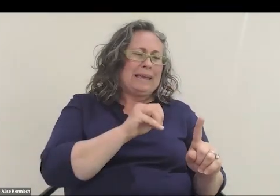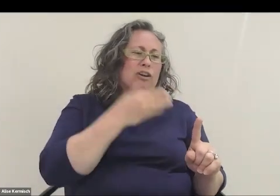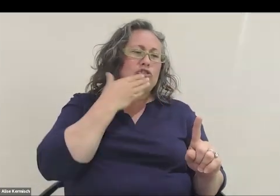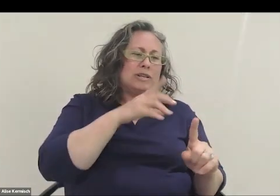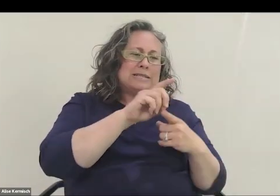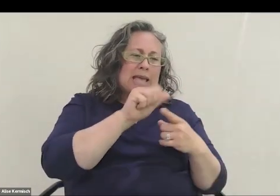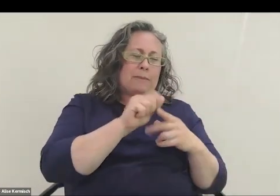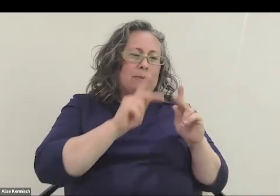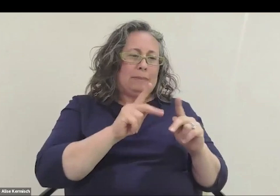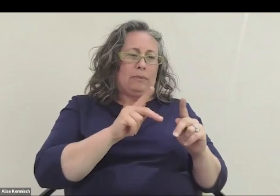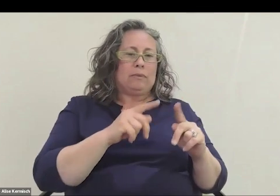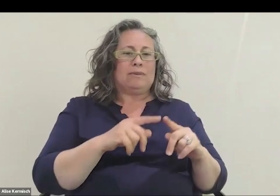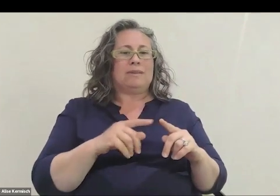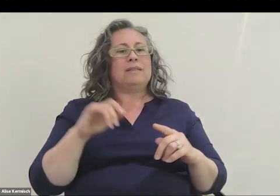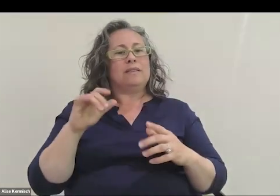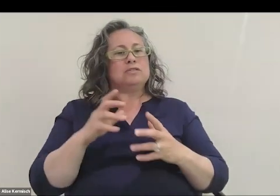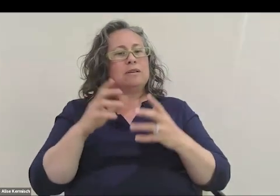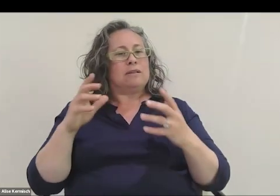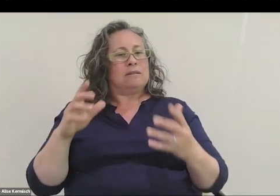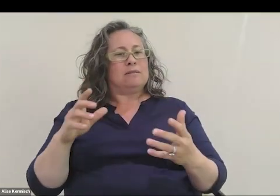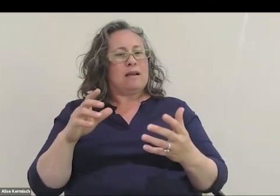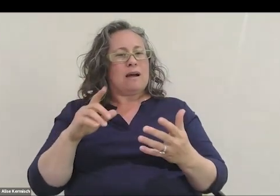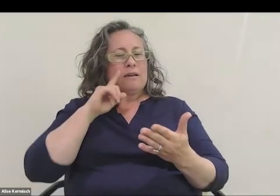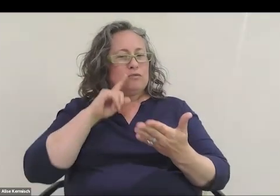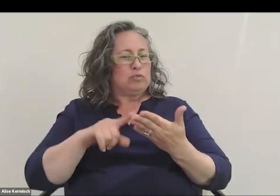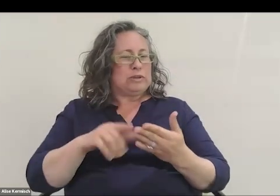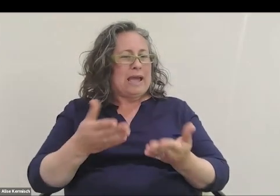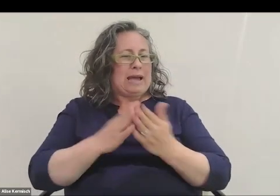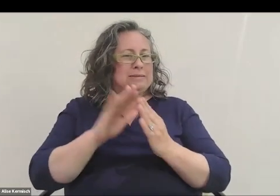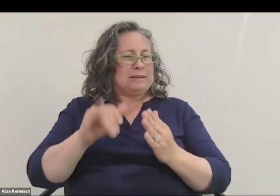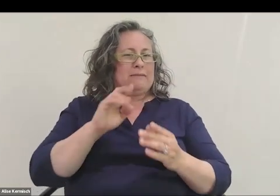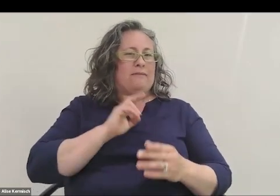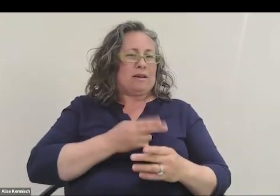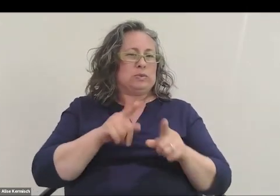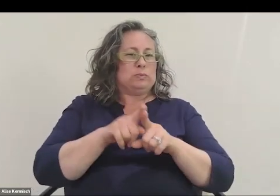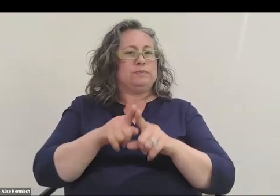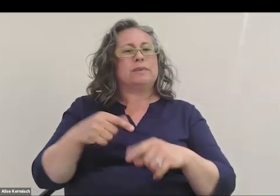which is something a lot of research around disability asks us to be too. What I'm telling you is that all these common stories